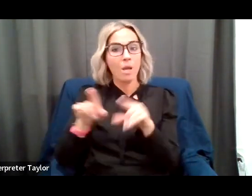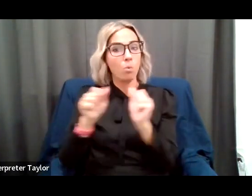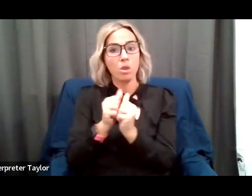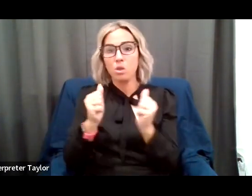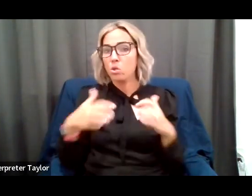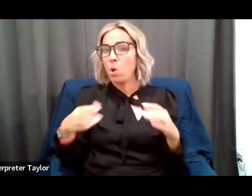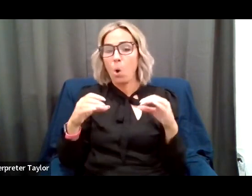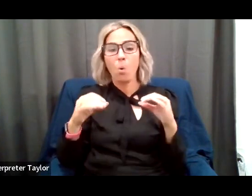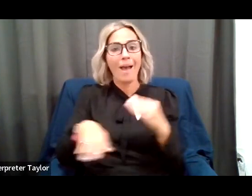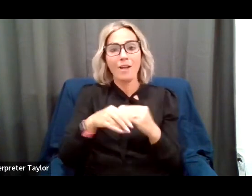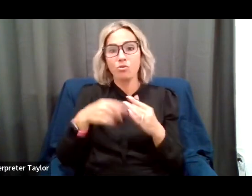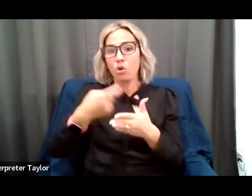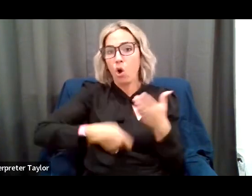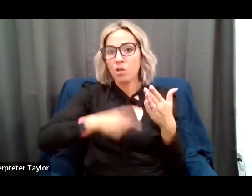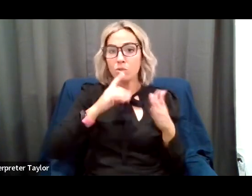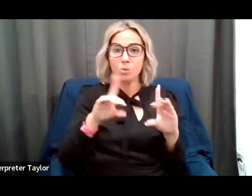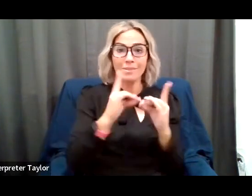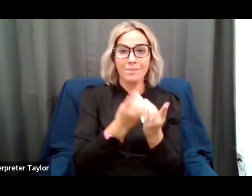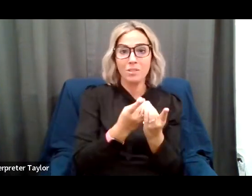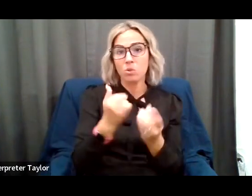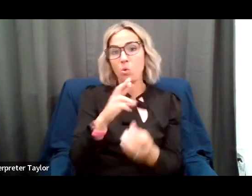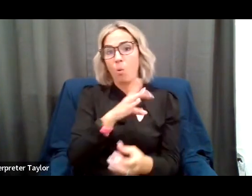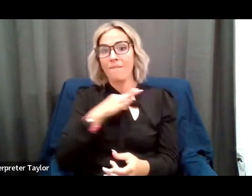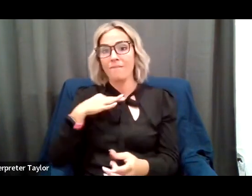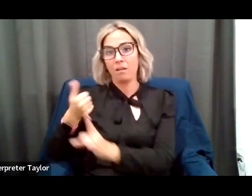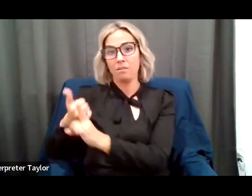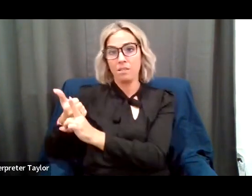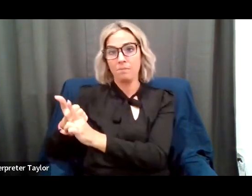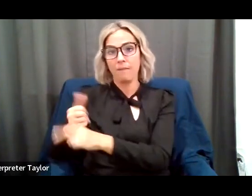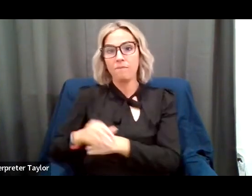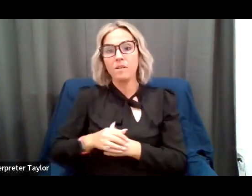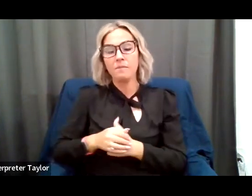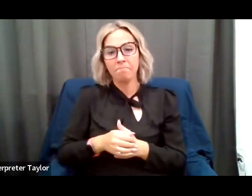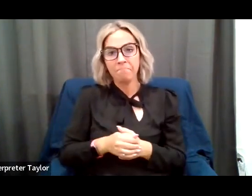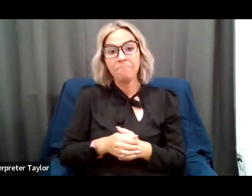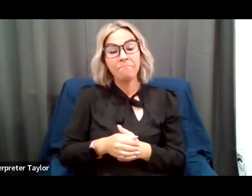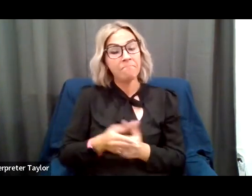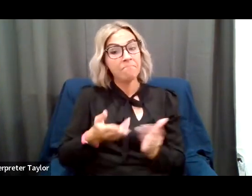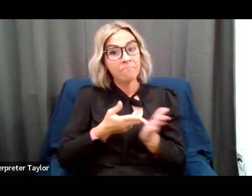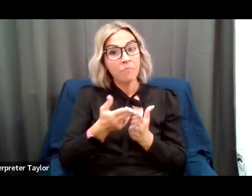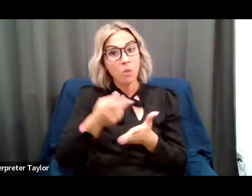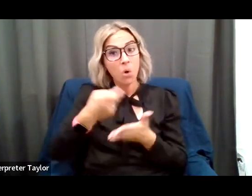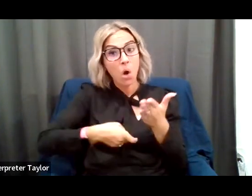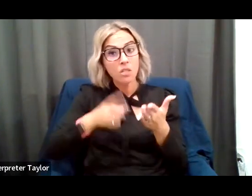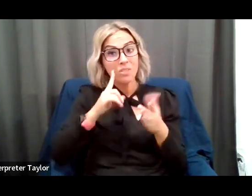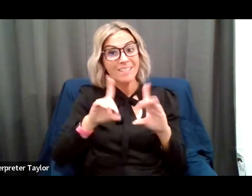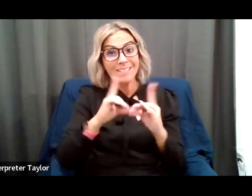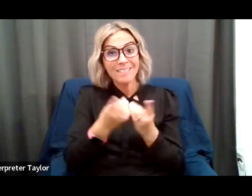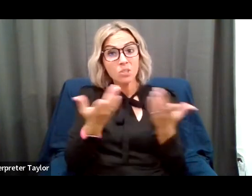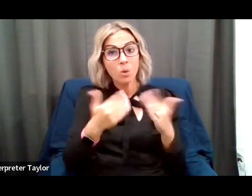either the District or the faculty member. In fact, the cost to the District will be less than they're paying.